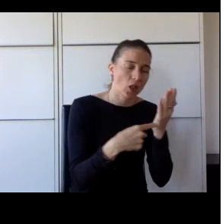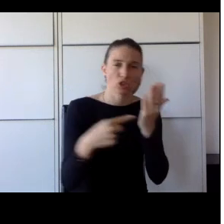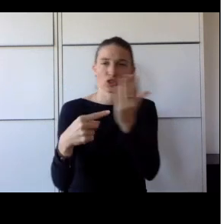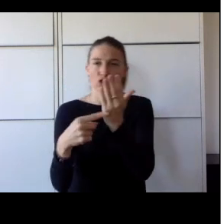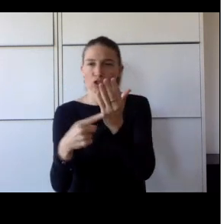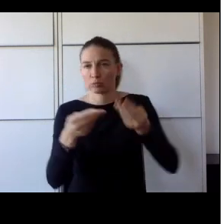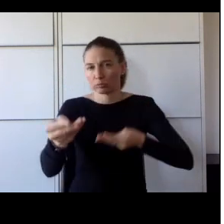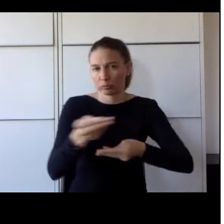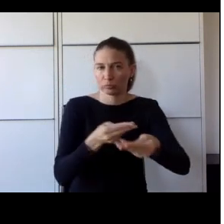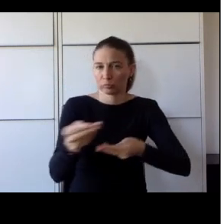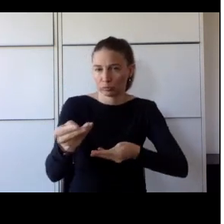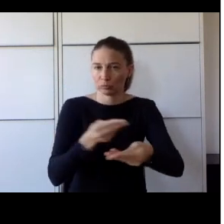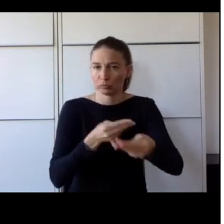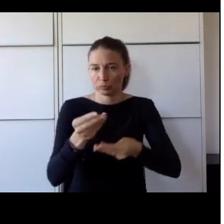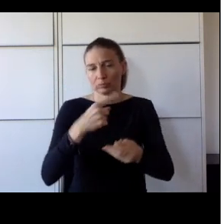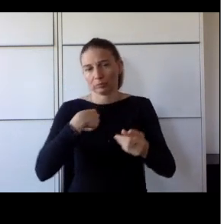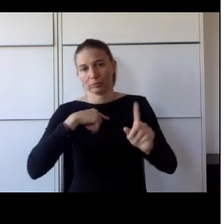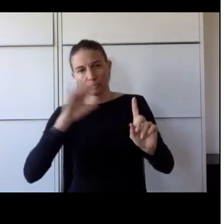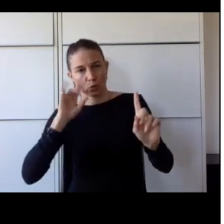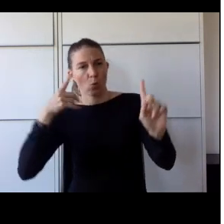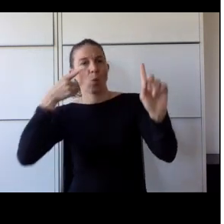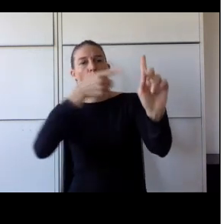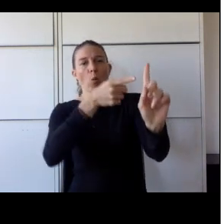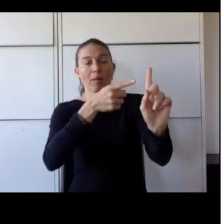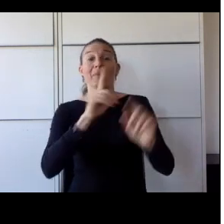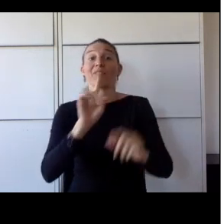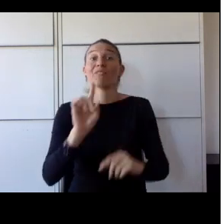But before doing that, we need to get first our house in order